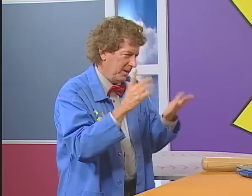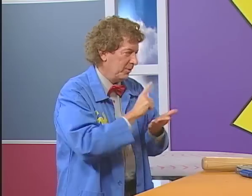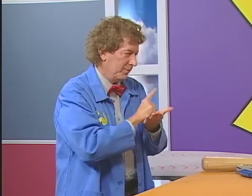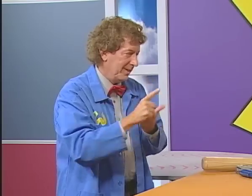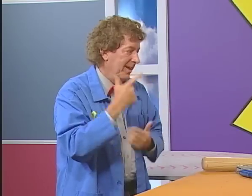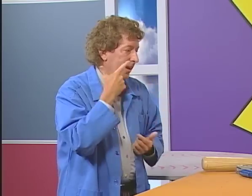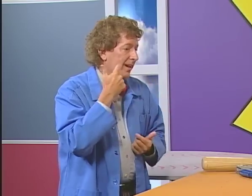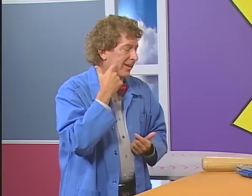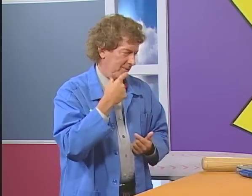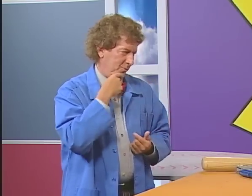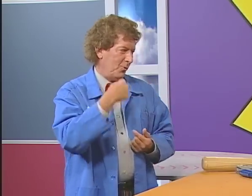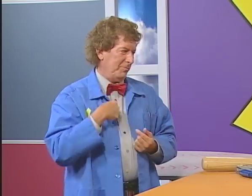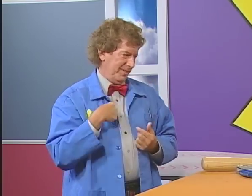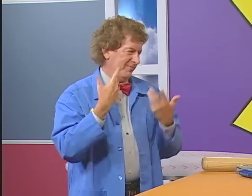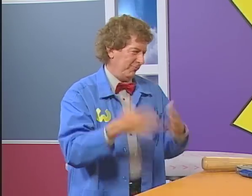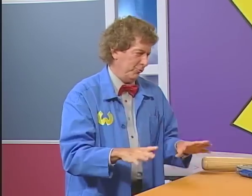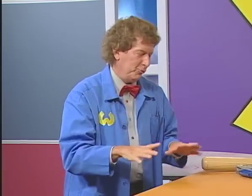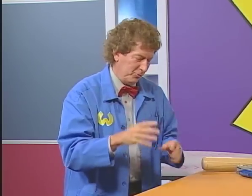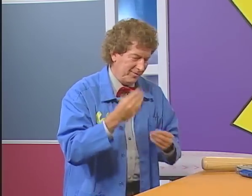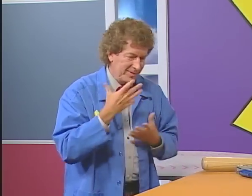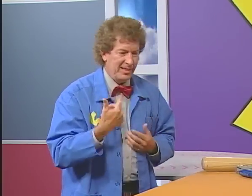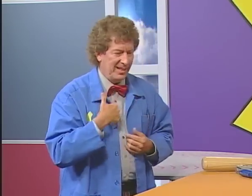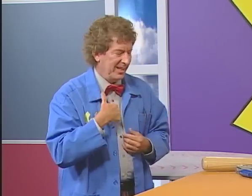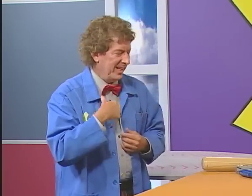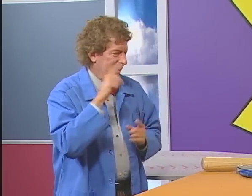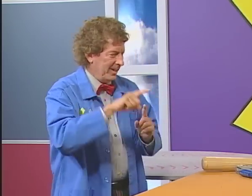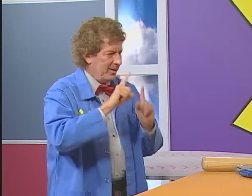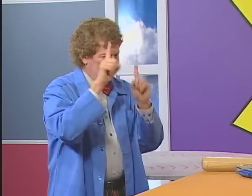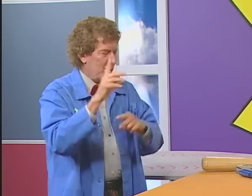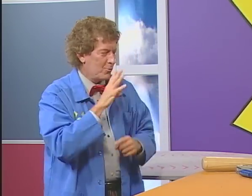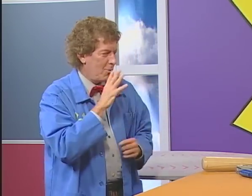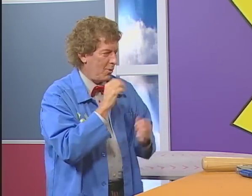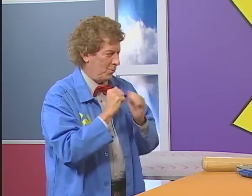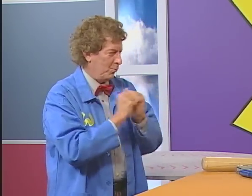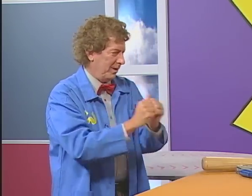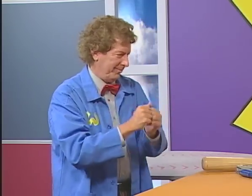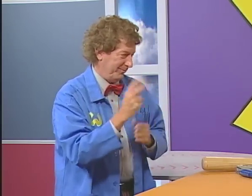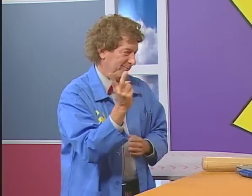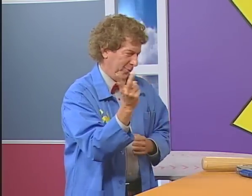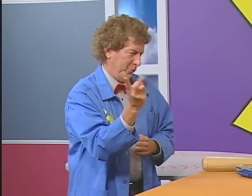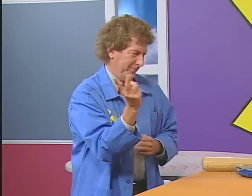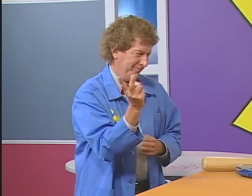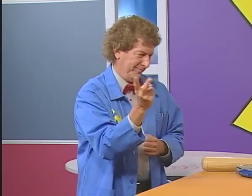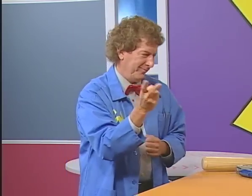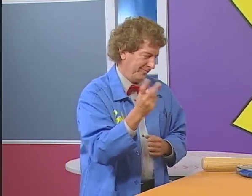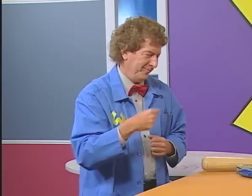LISA'S TOLD ME THE SAME THING. I HAVE TO GO TALK WITH BILLY AND EDWIN TOGETHER.